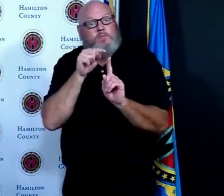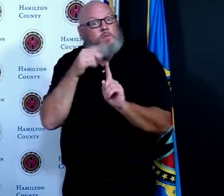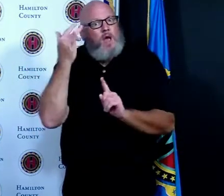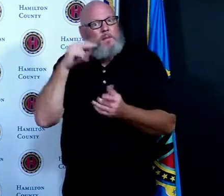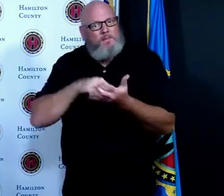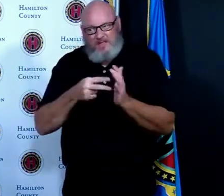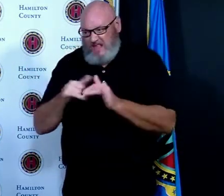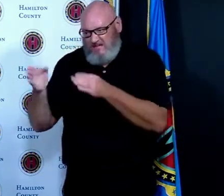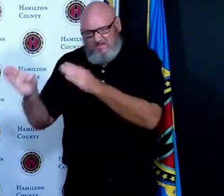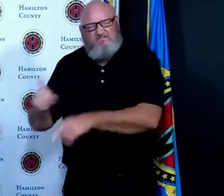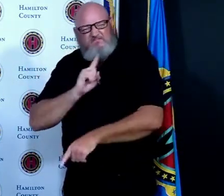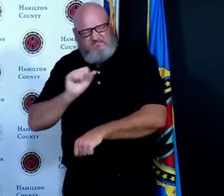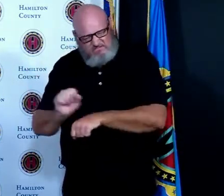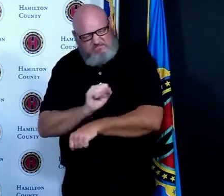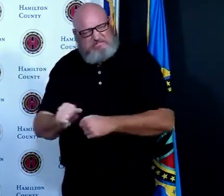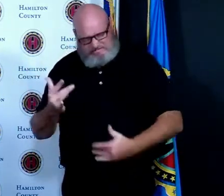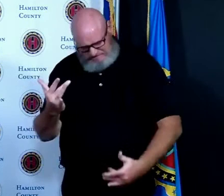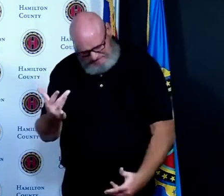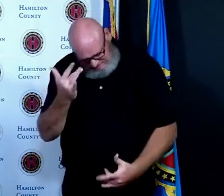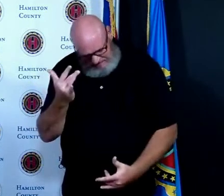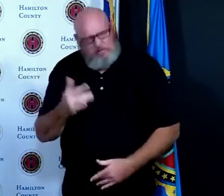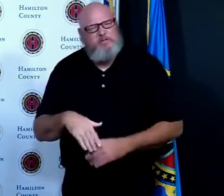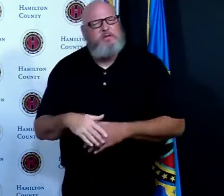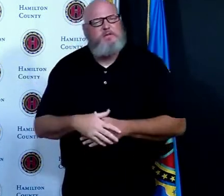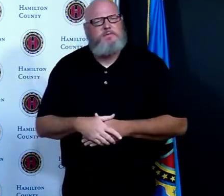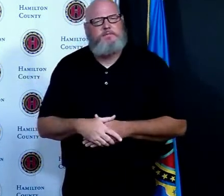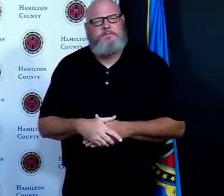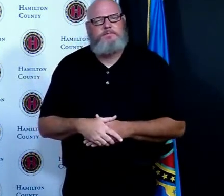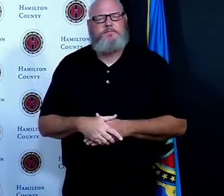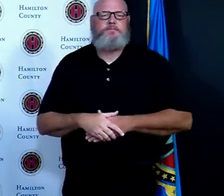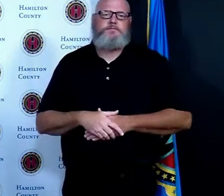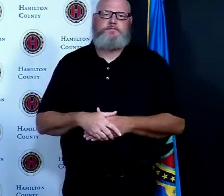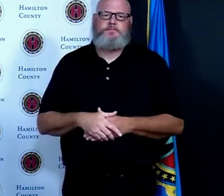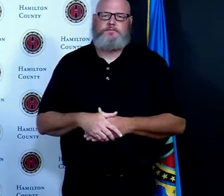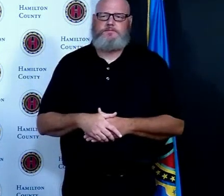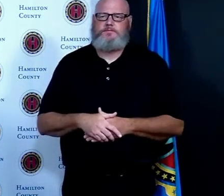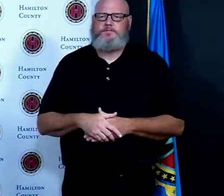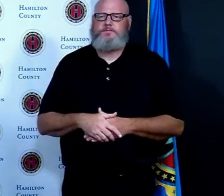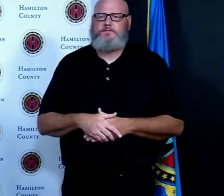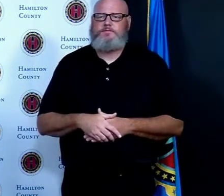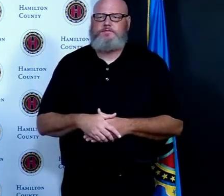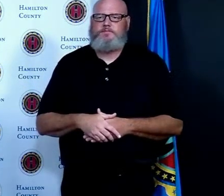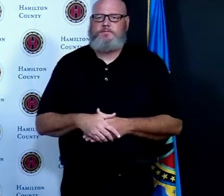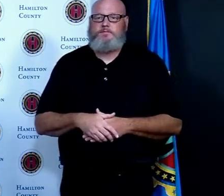and as I've already said I've not yet once seen an increasing Covid-19 in our communities hospitals